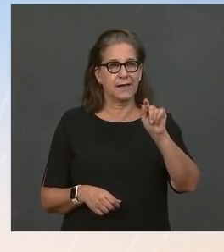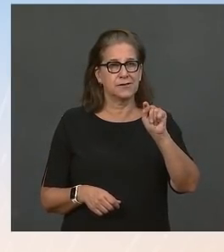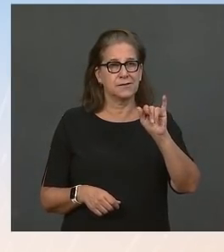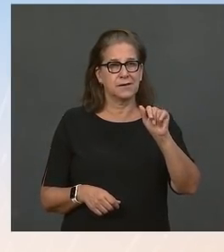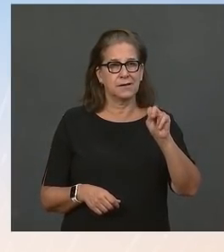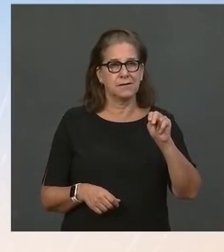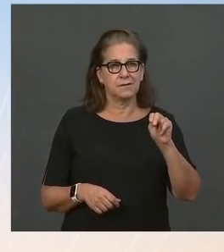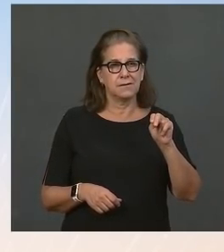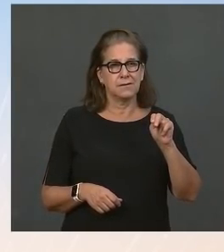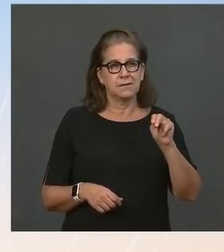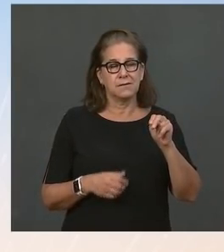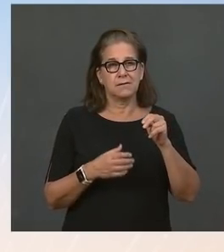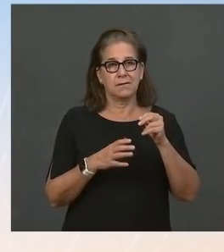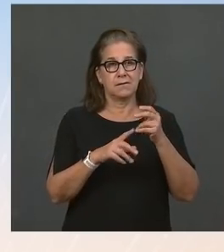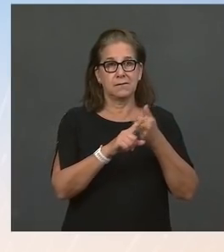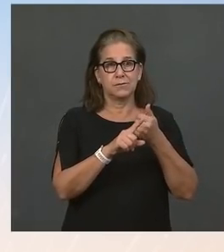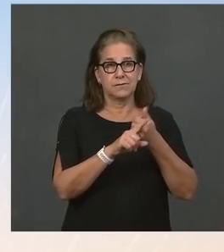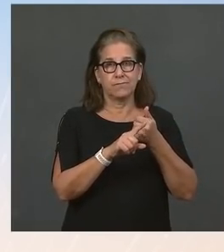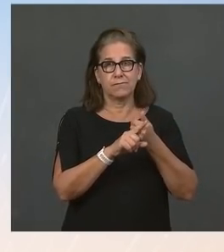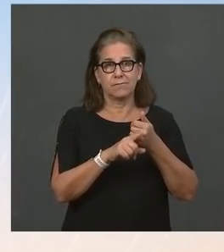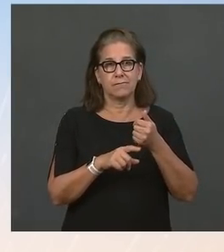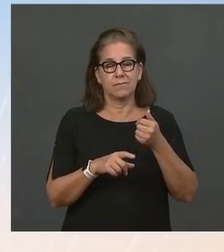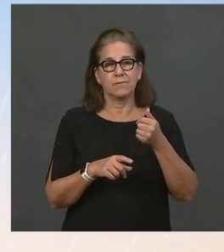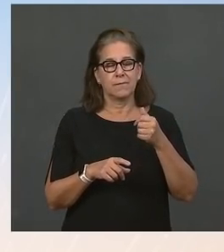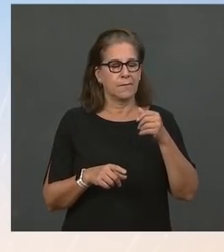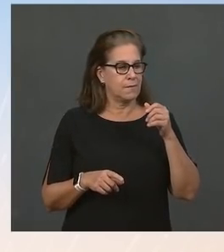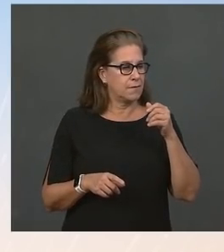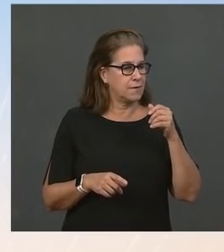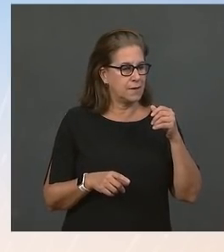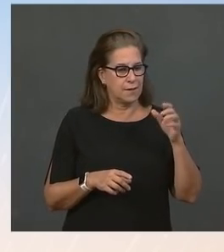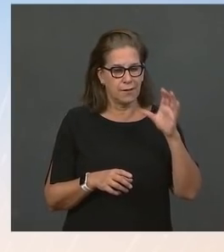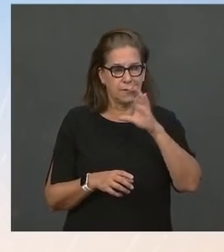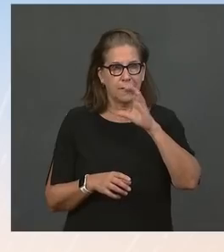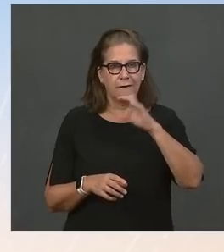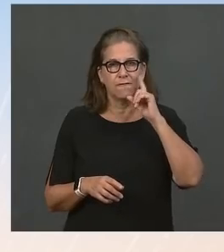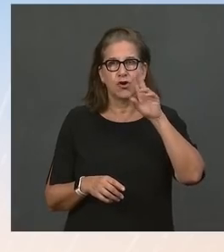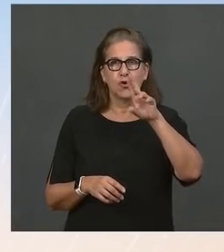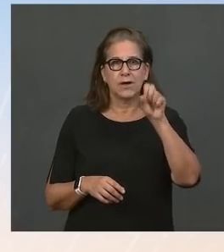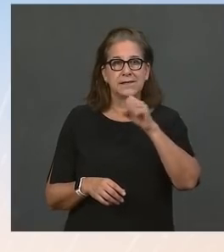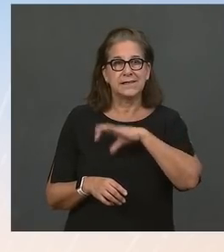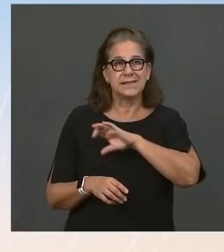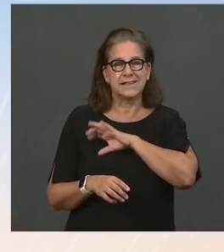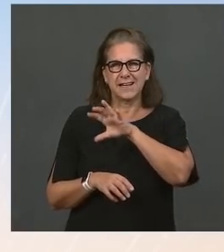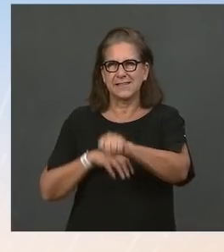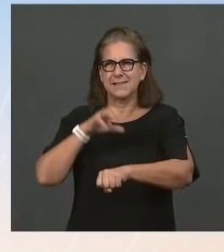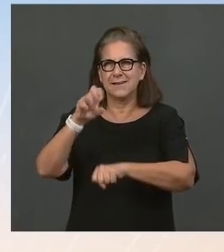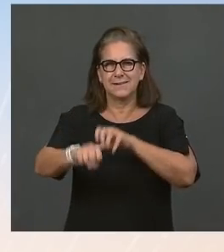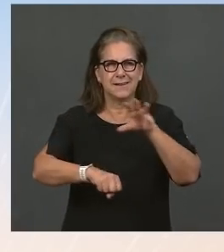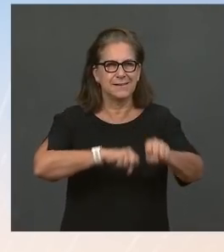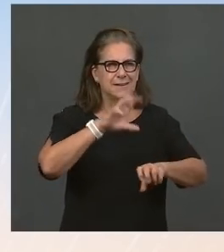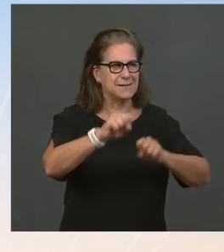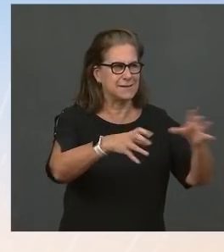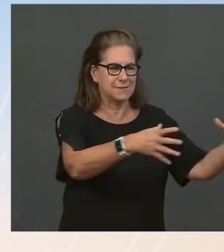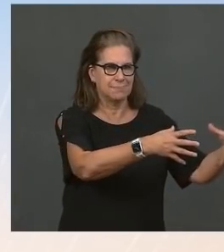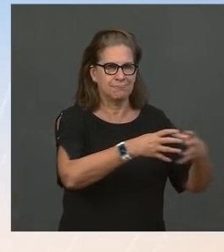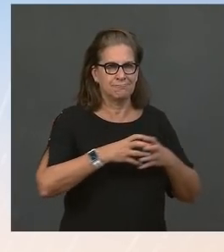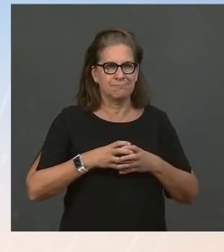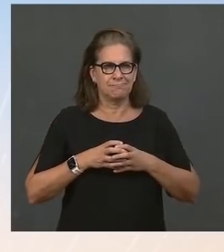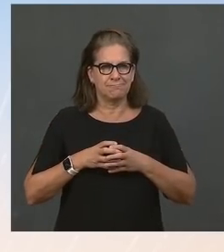but since we're talking about Haiti and -- for kidnapping for ransom. That is one of the reasons that the State Department issued the warning they did in August